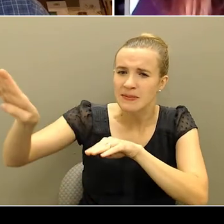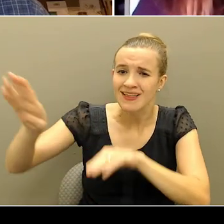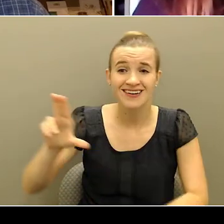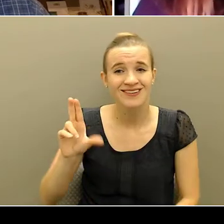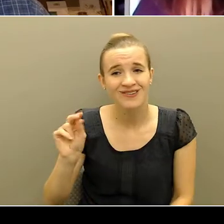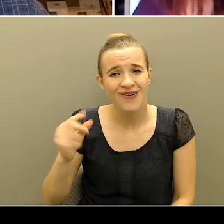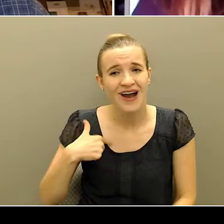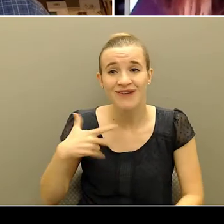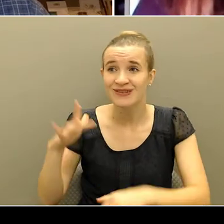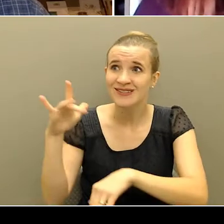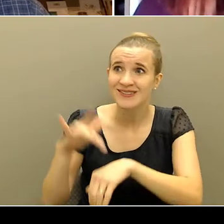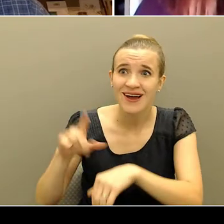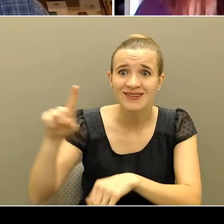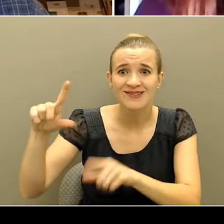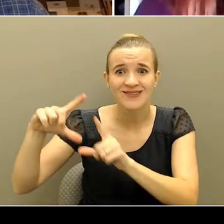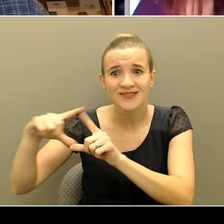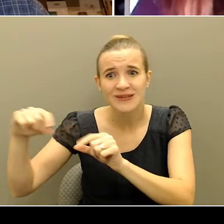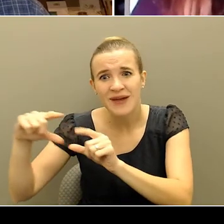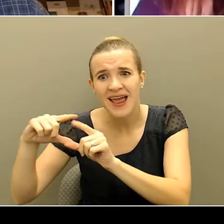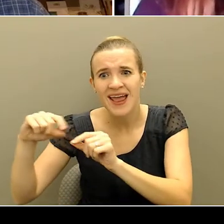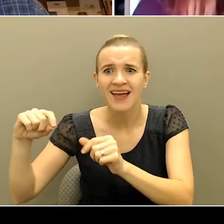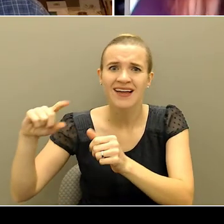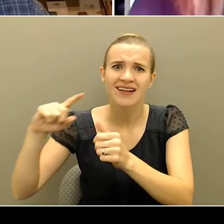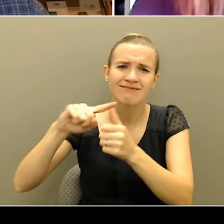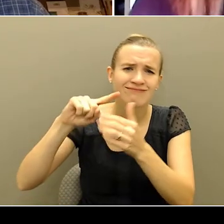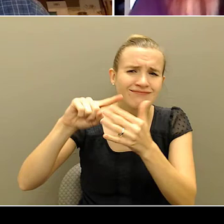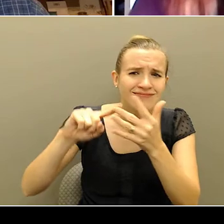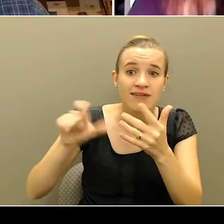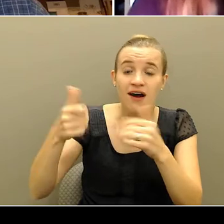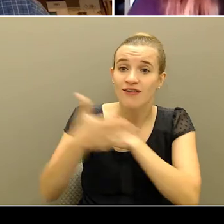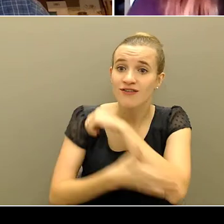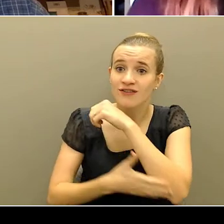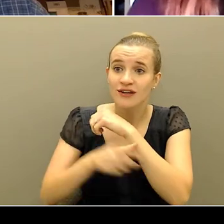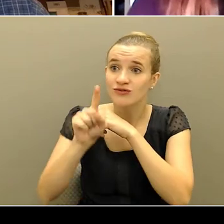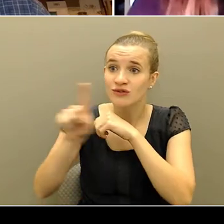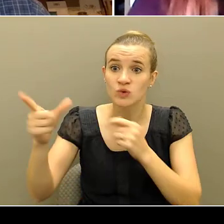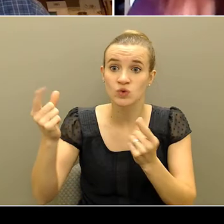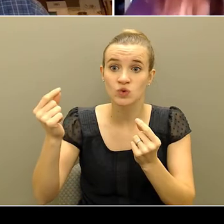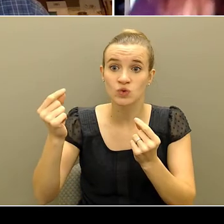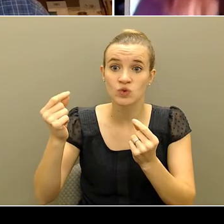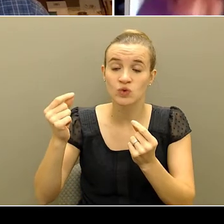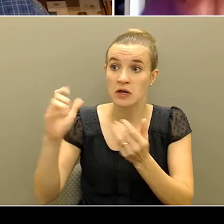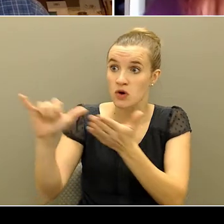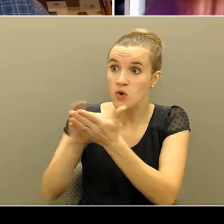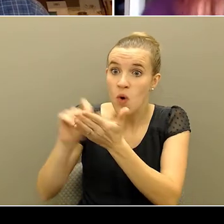still create access. I don't care necessarily if, you know, I have to go around the back or the side, but jus like let me know how I can access you